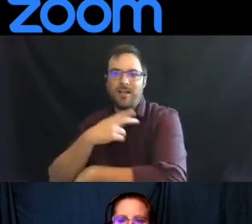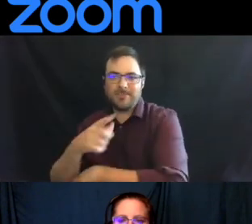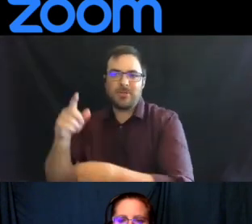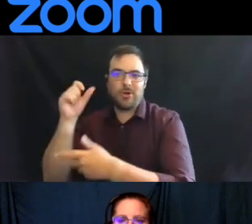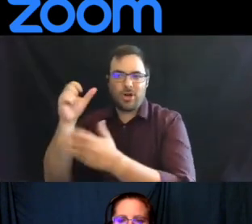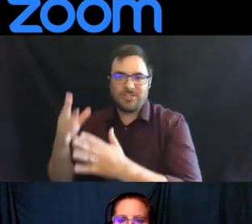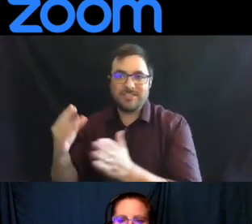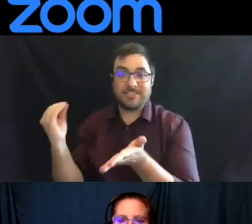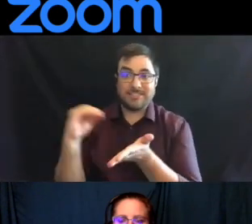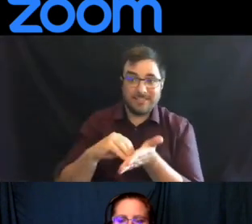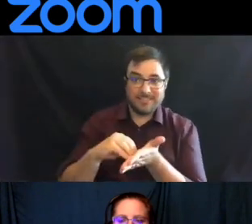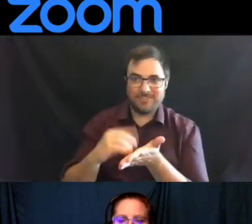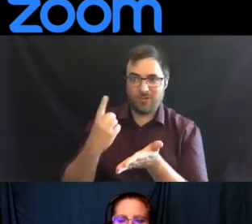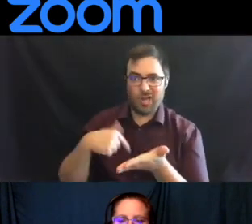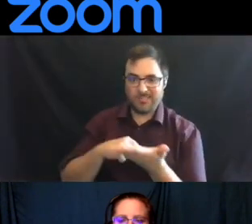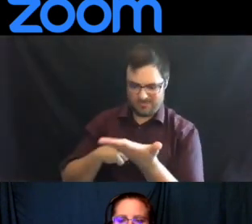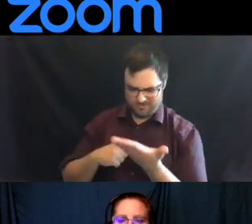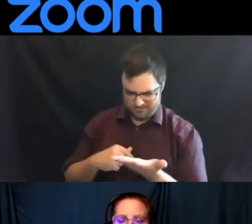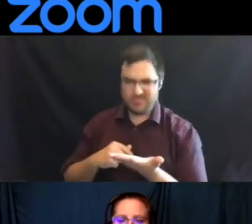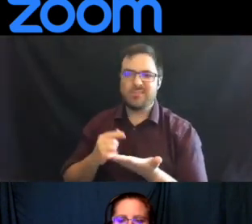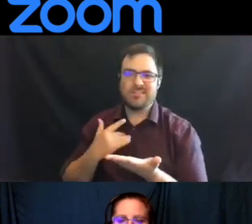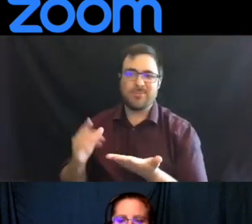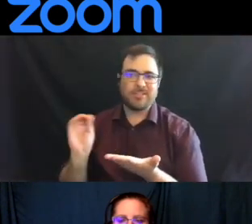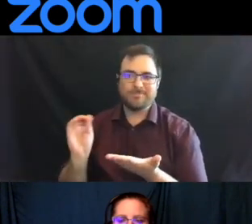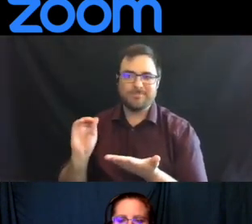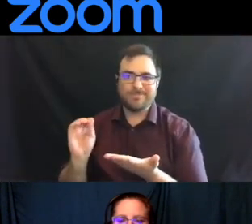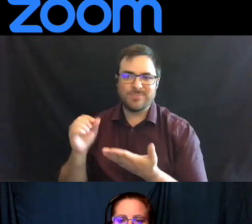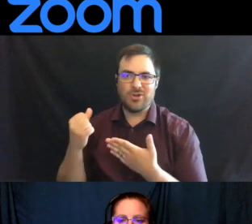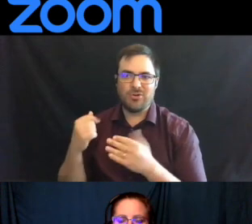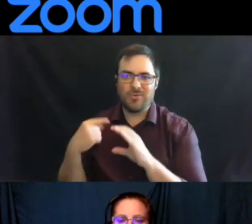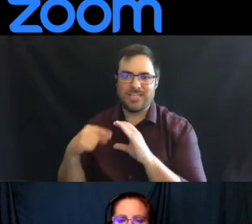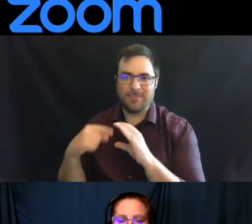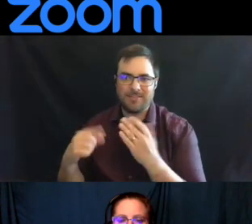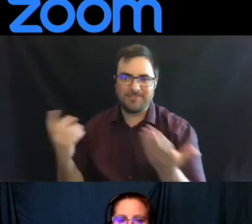So when we connect with families through Parents Reaching Out,